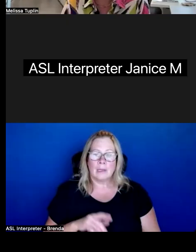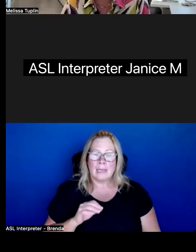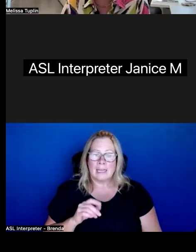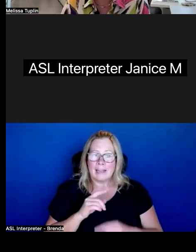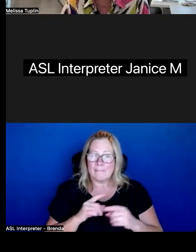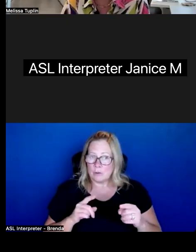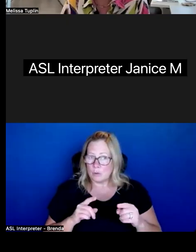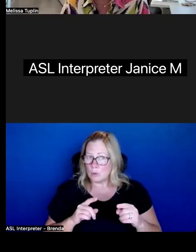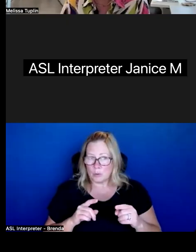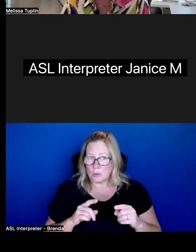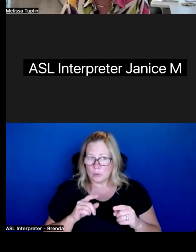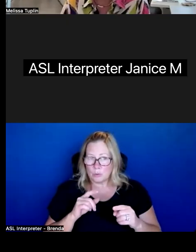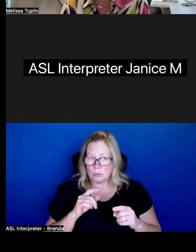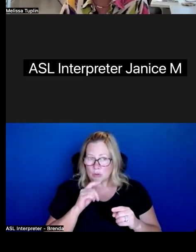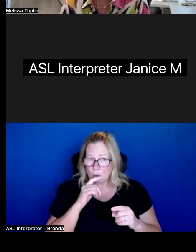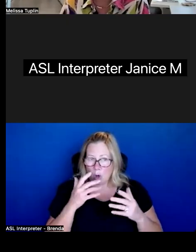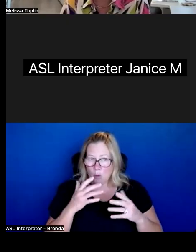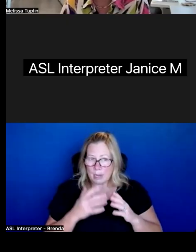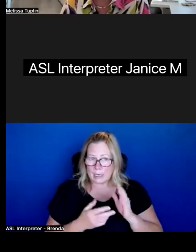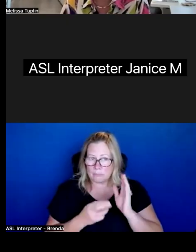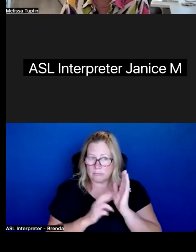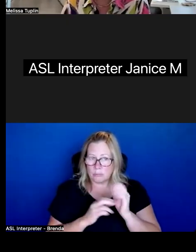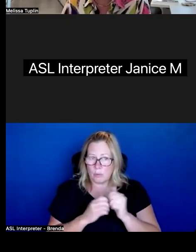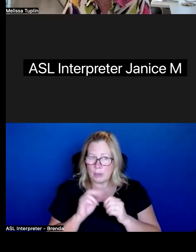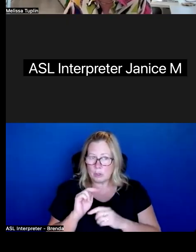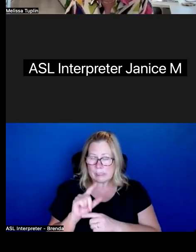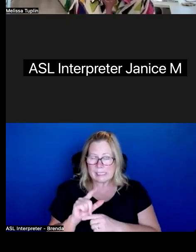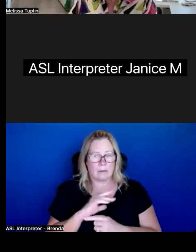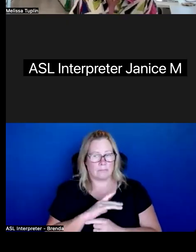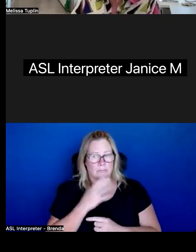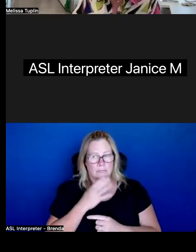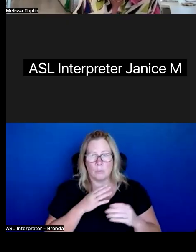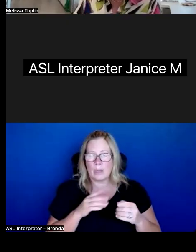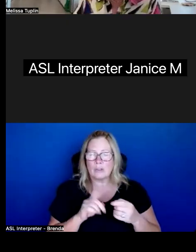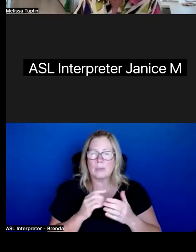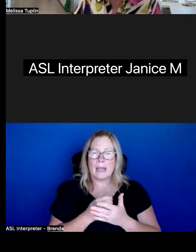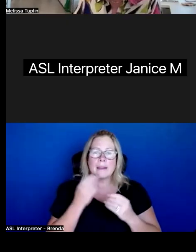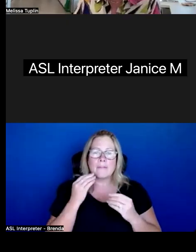it every Tuesday. It's a really great way to get information about our programs, and as I get ready